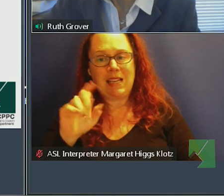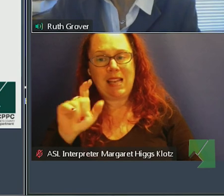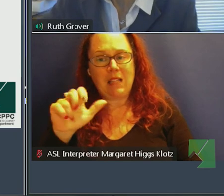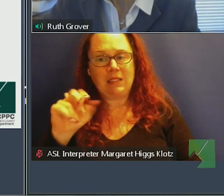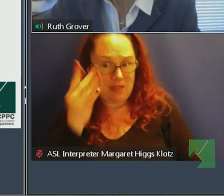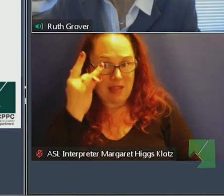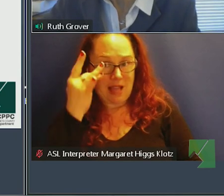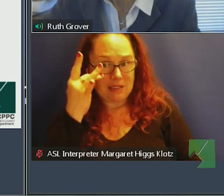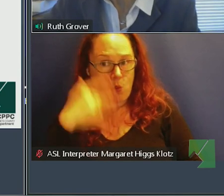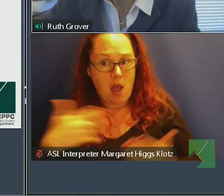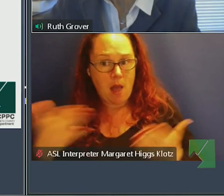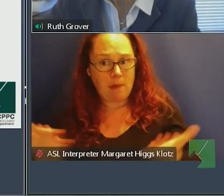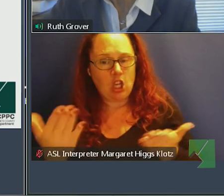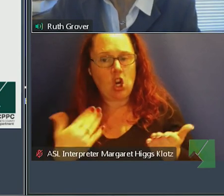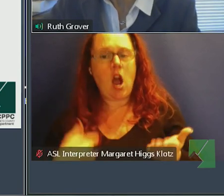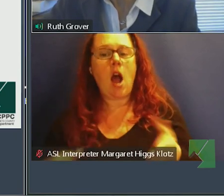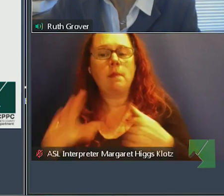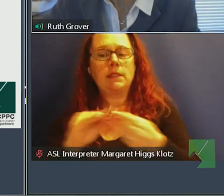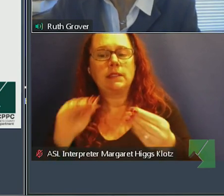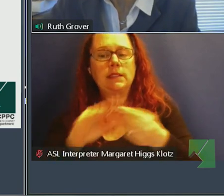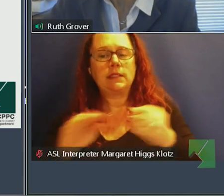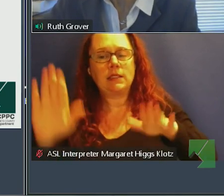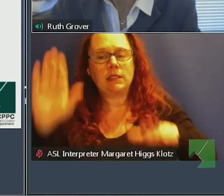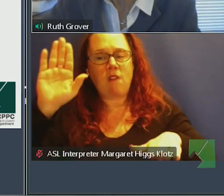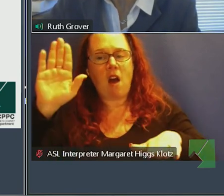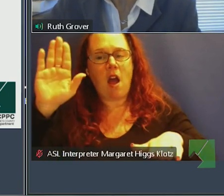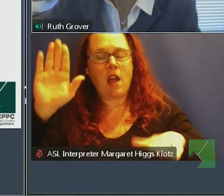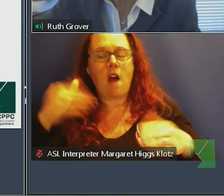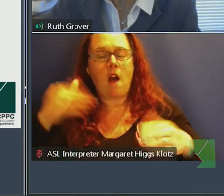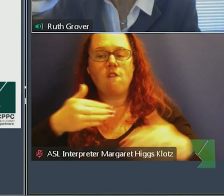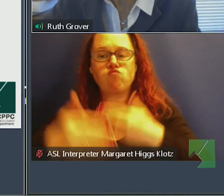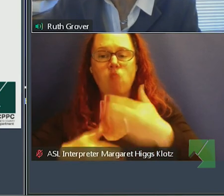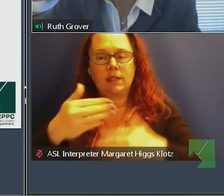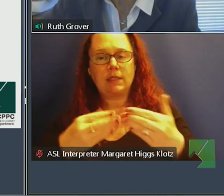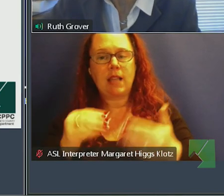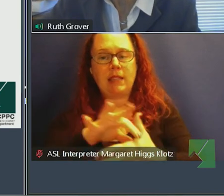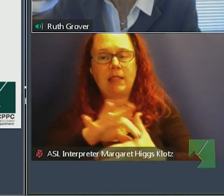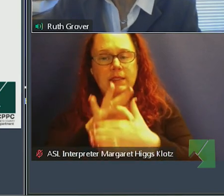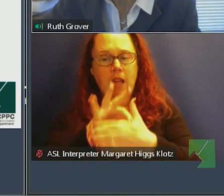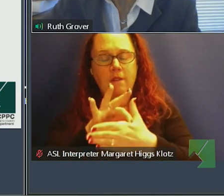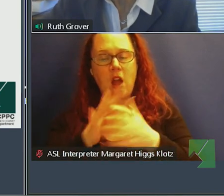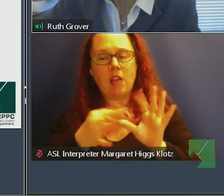I've been asked to testify as to my knowledge of processing and substances that relates to the subject application,